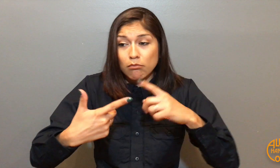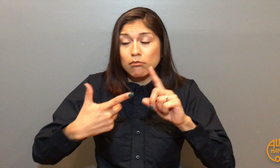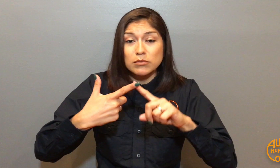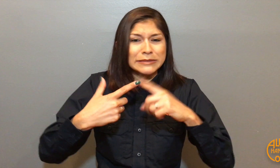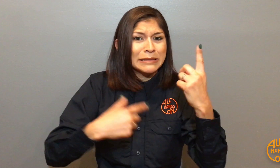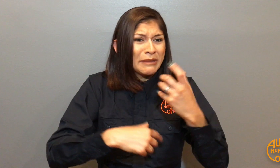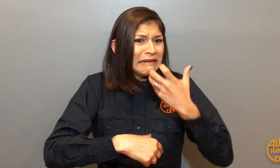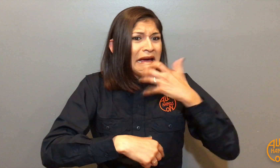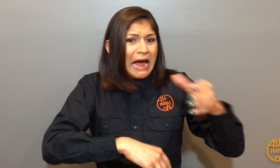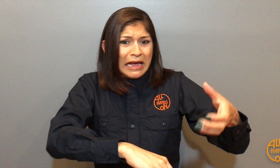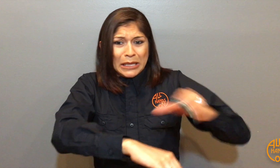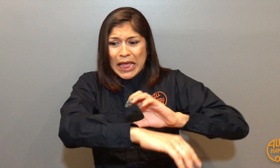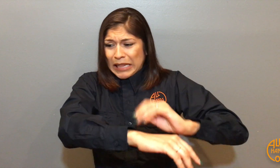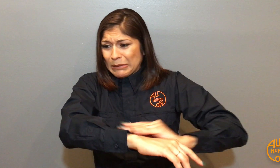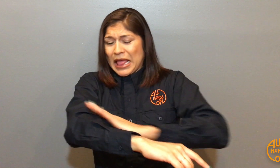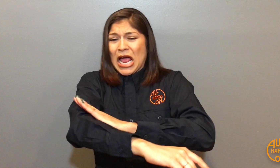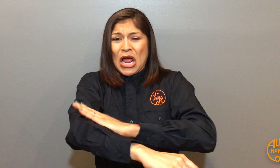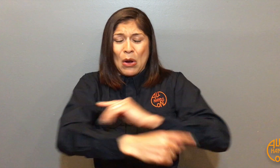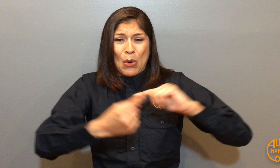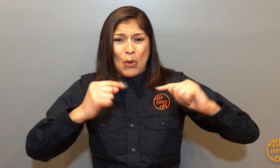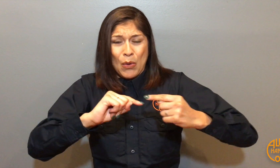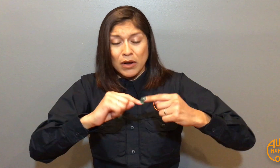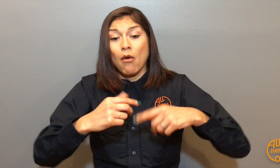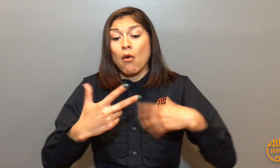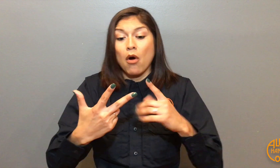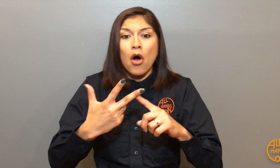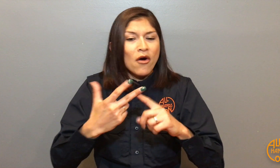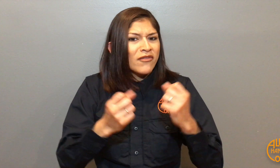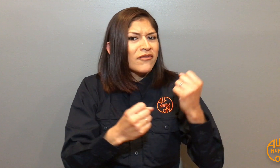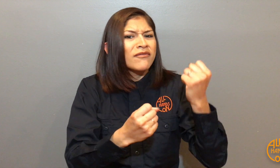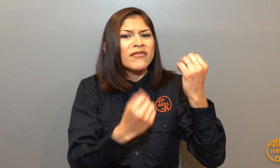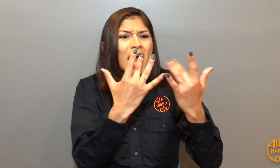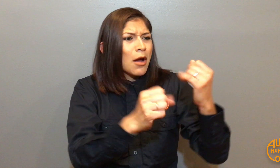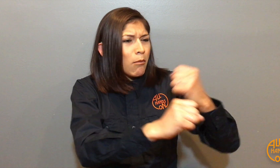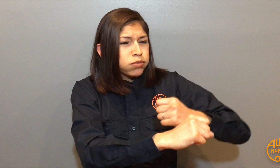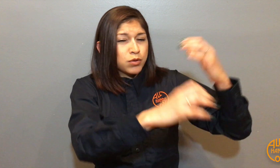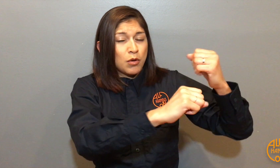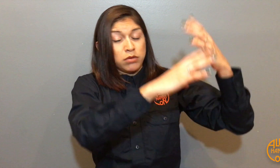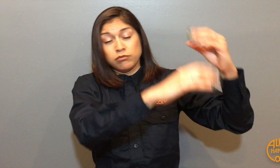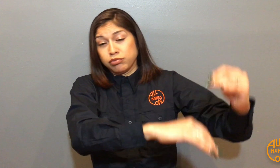caused it whether it be chemical from a hot liquid or a fire any kind of